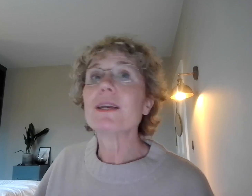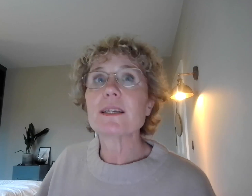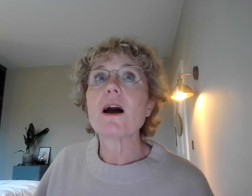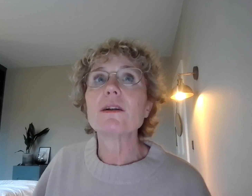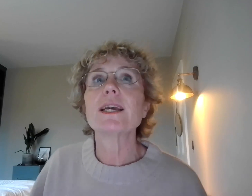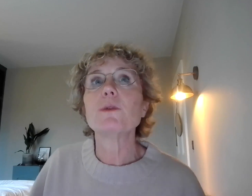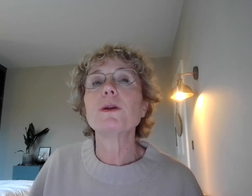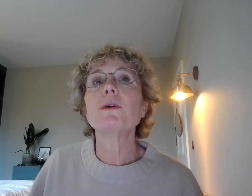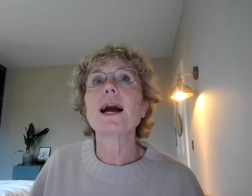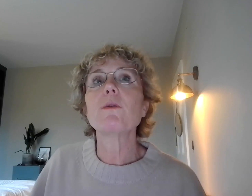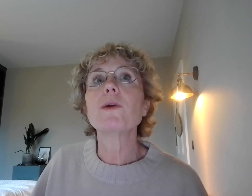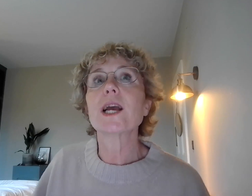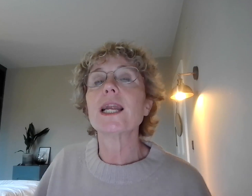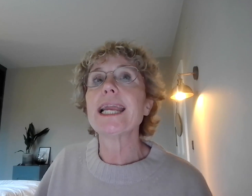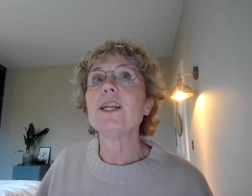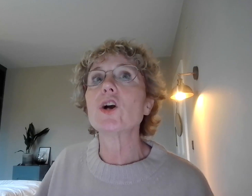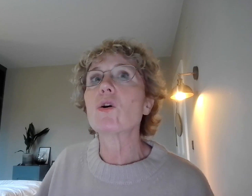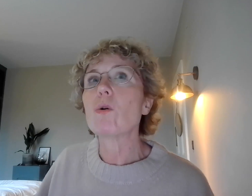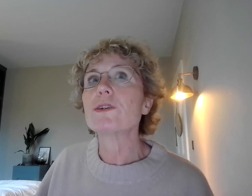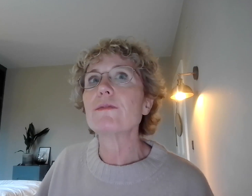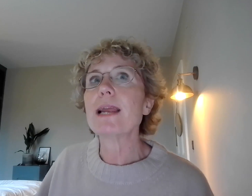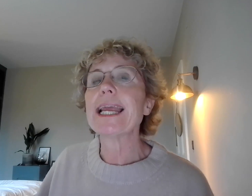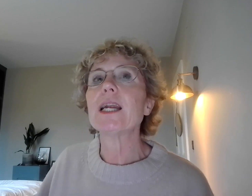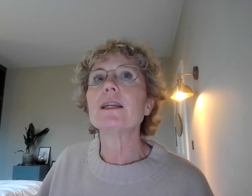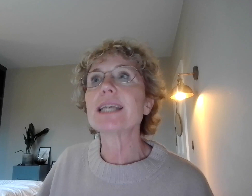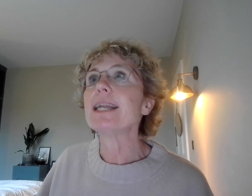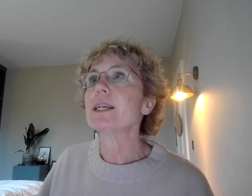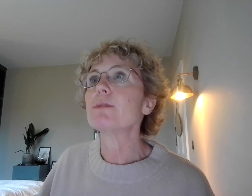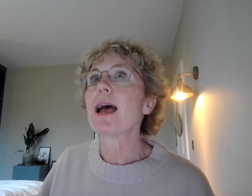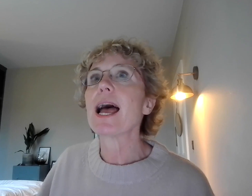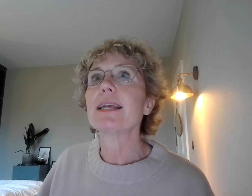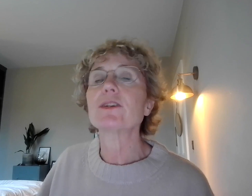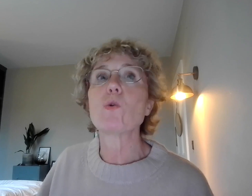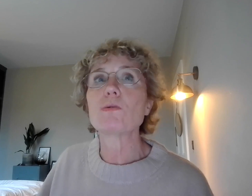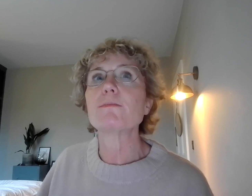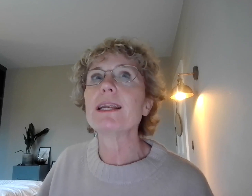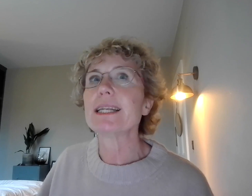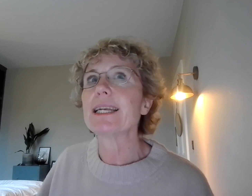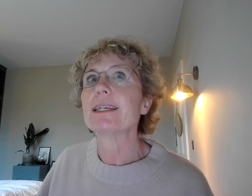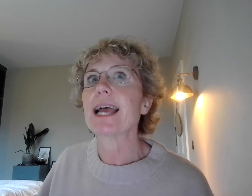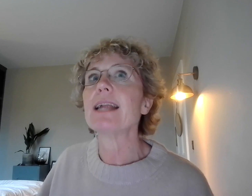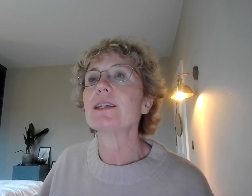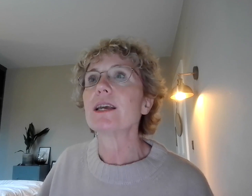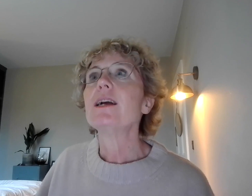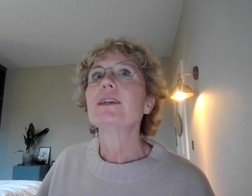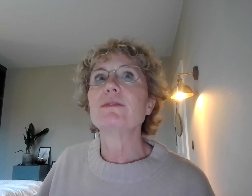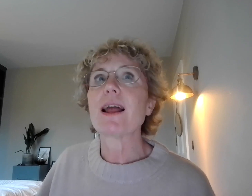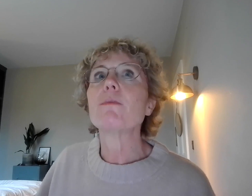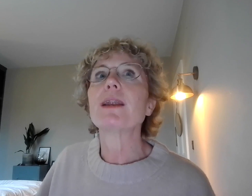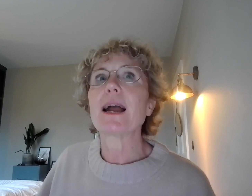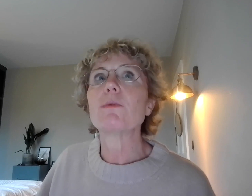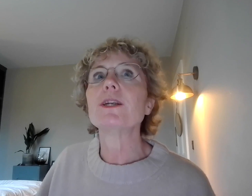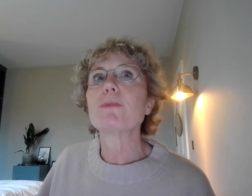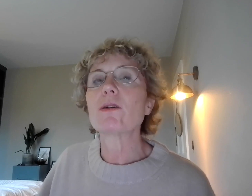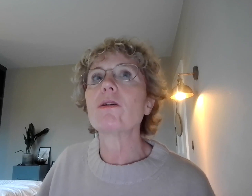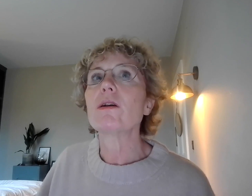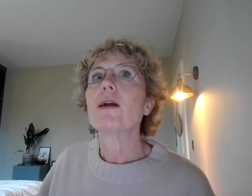When we started, we were like, "We're gonna need quarter of a million sentence pairs, quarter of a million datasets to develop a language model."